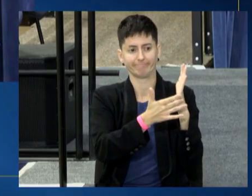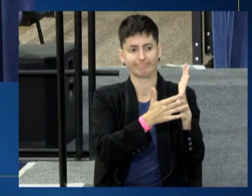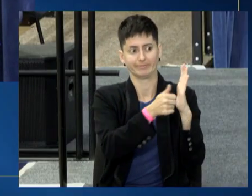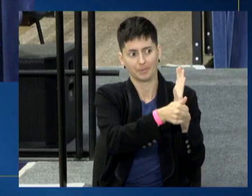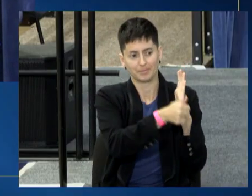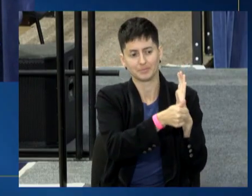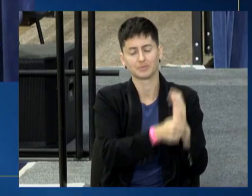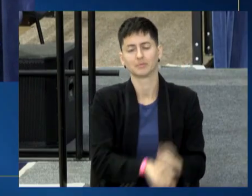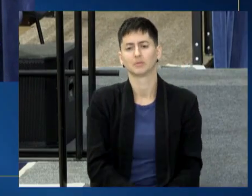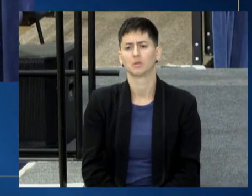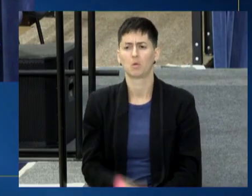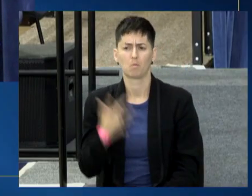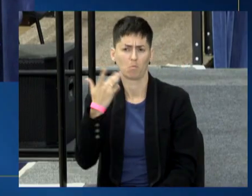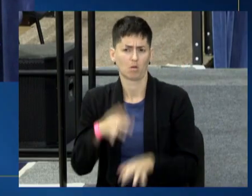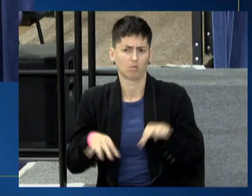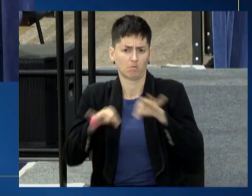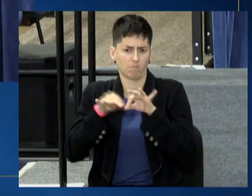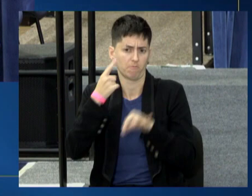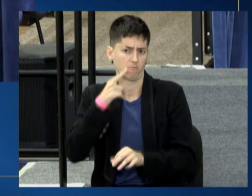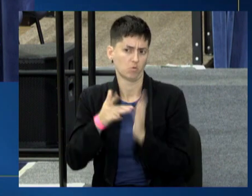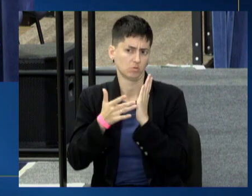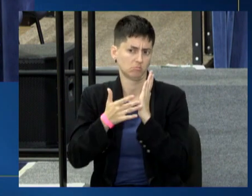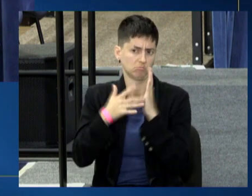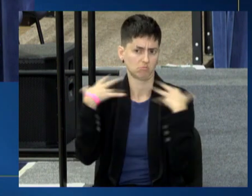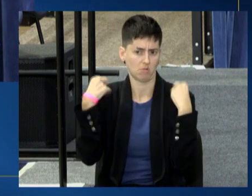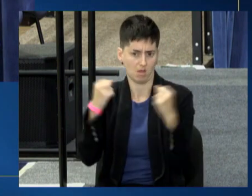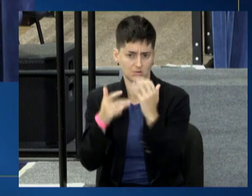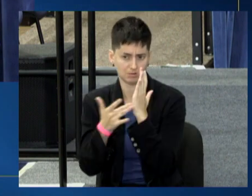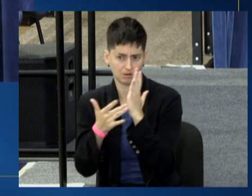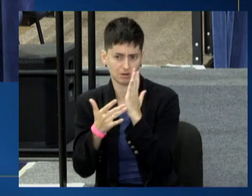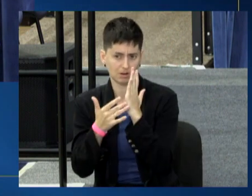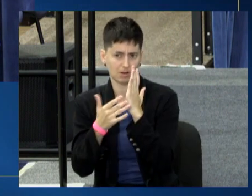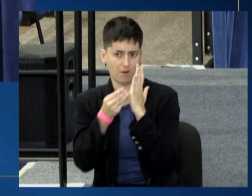These are some of the most exciting programs and fun programs in my mind. Because again,